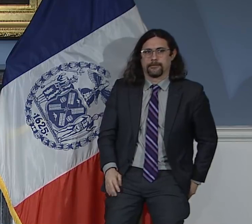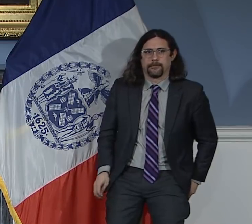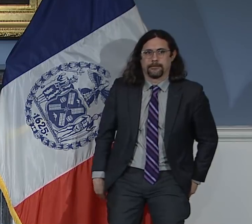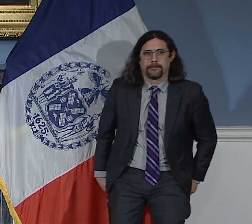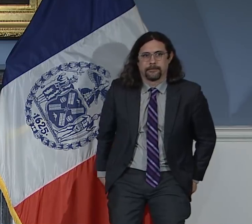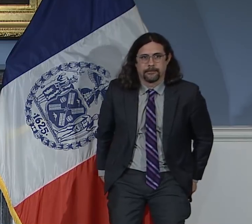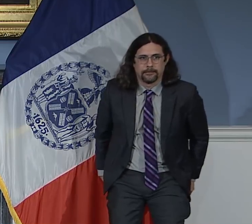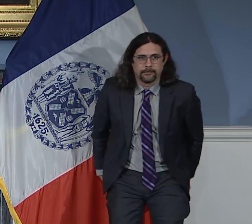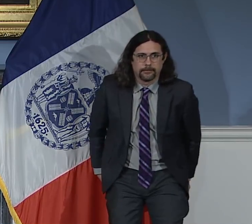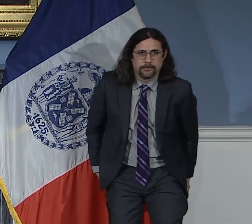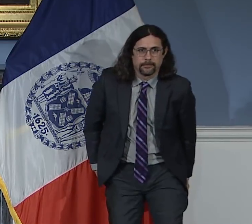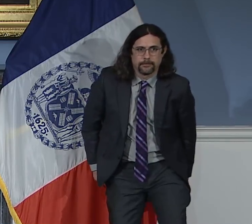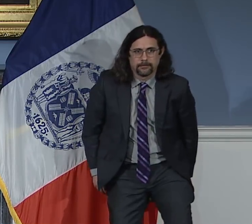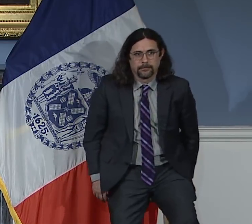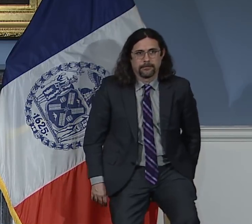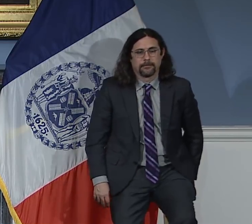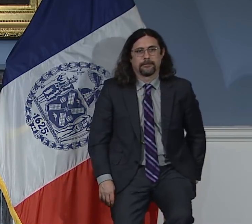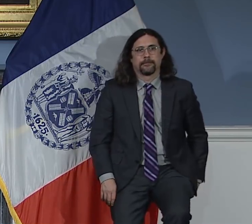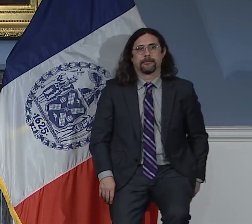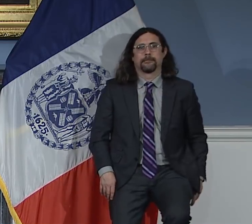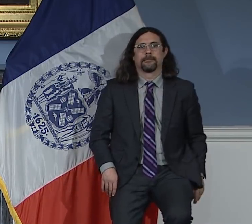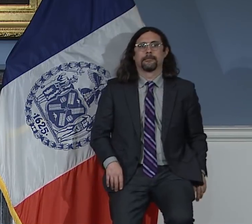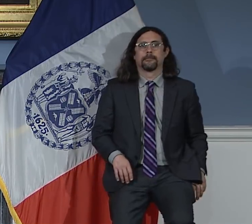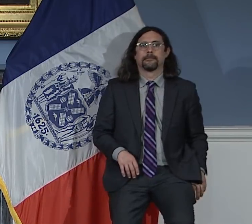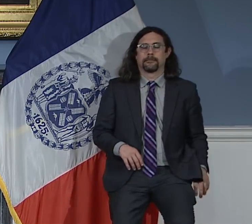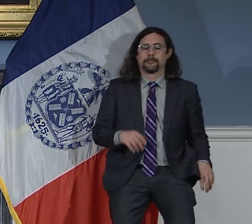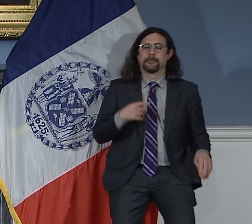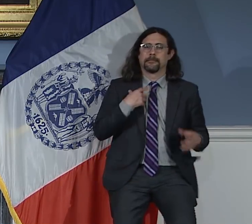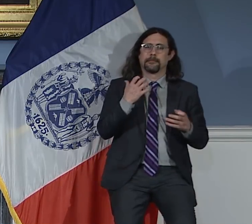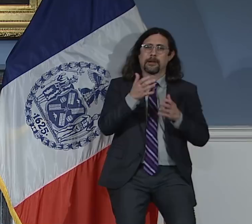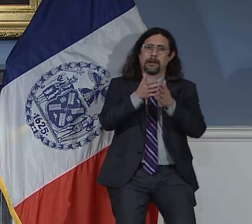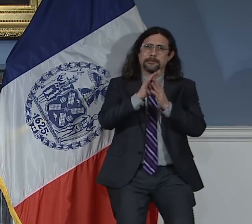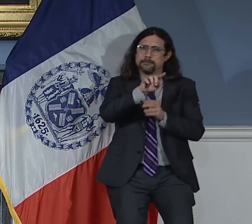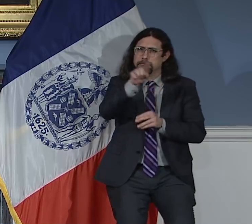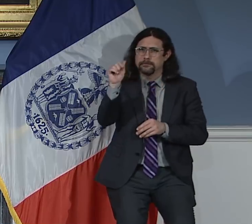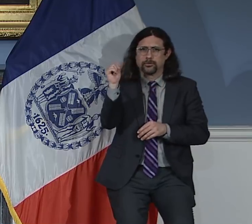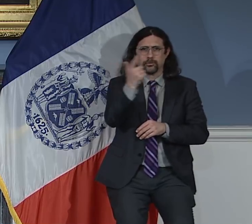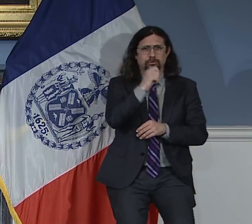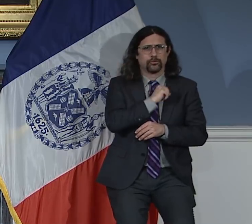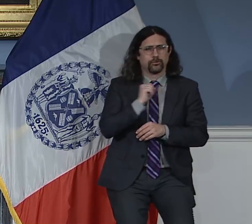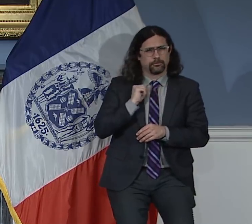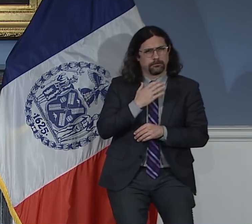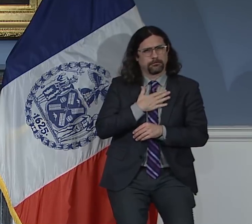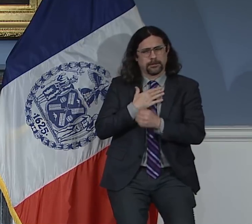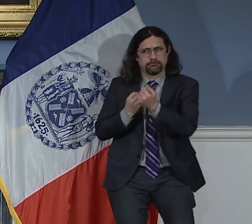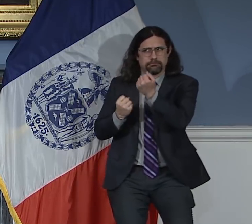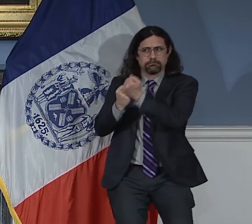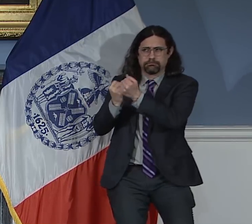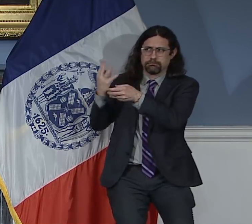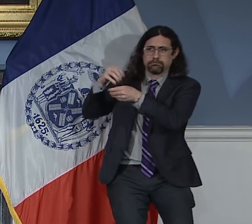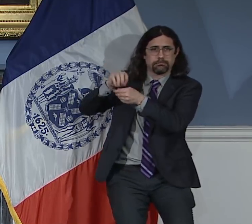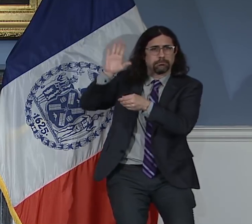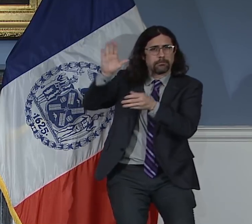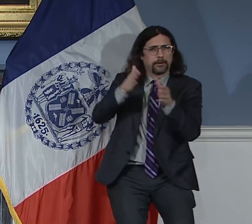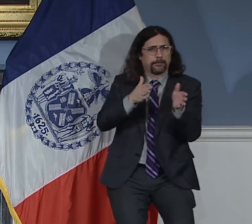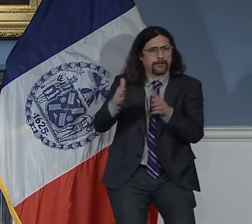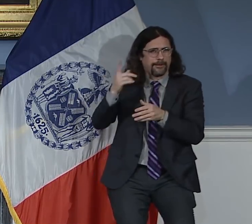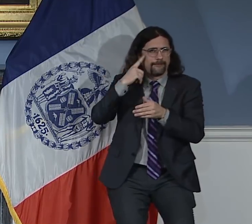LEGISLATION YOU